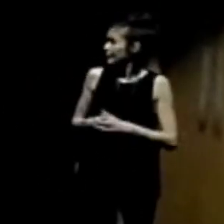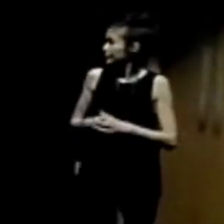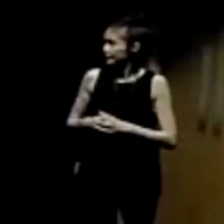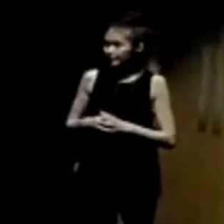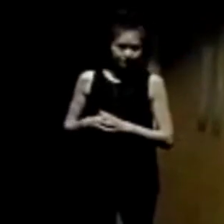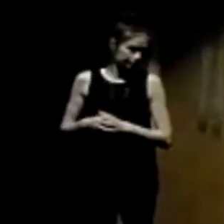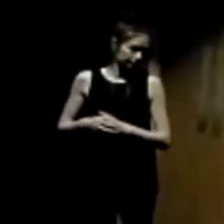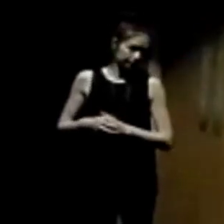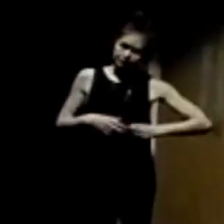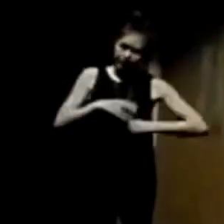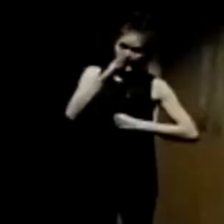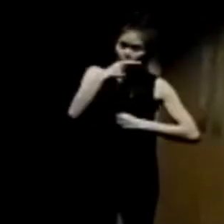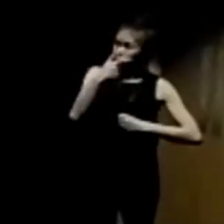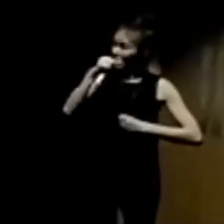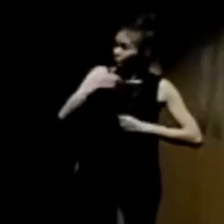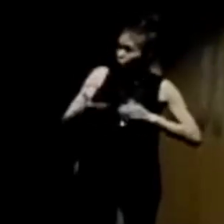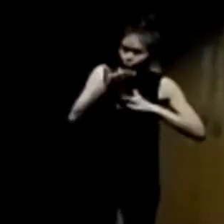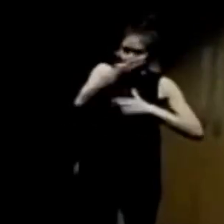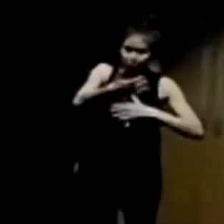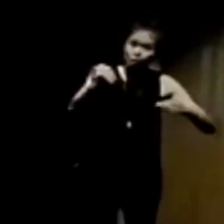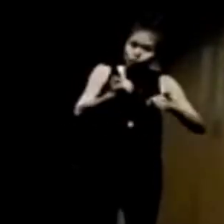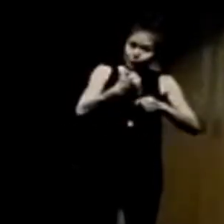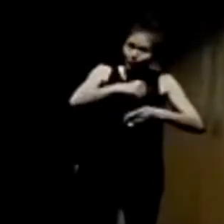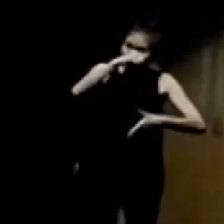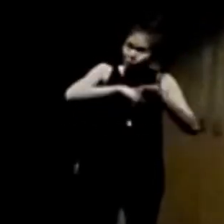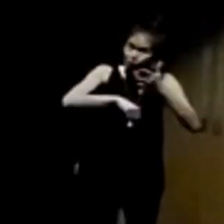I told him to go to the repair shop. LAUGHTER